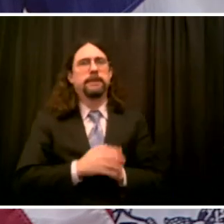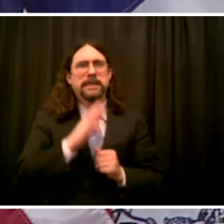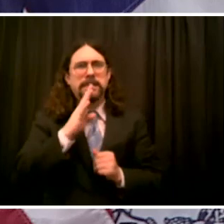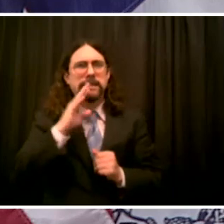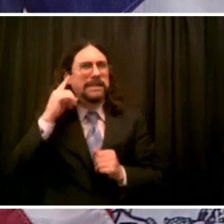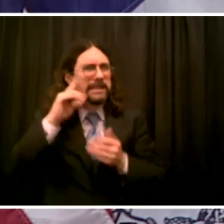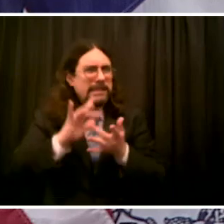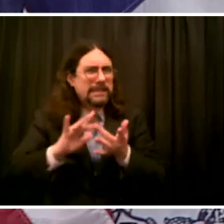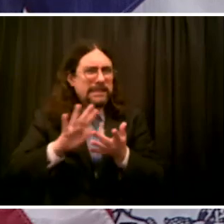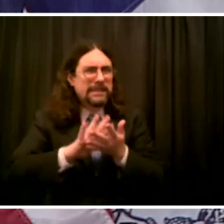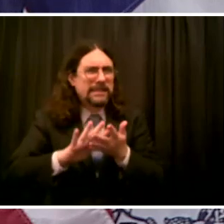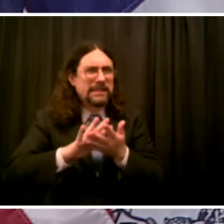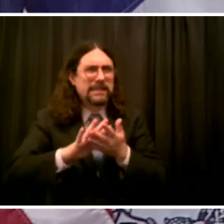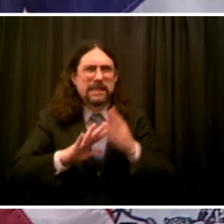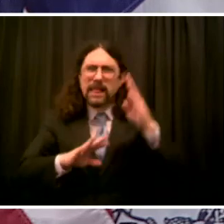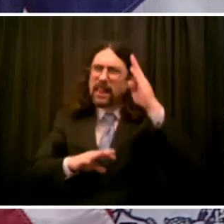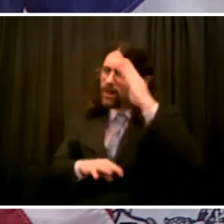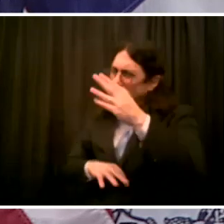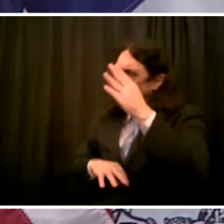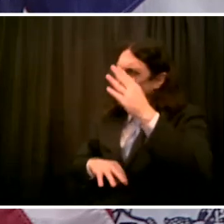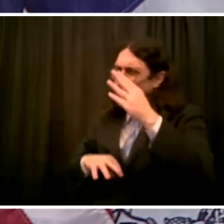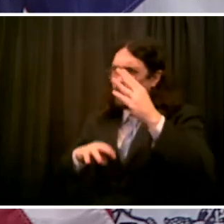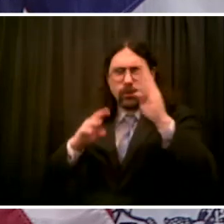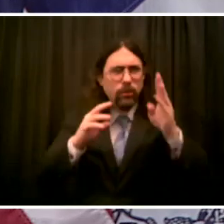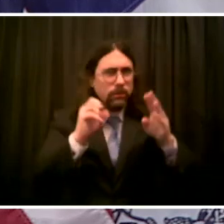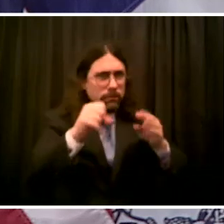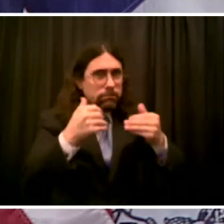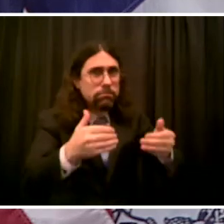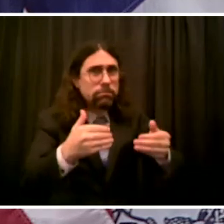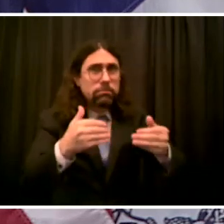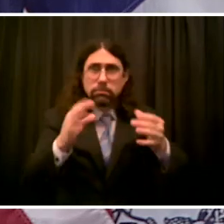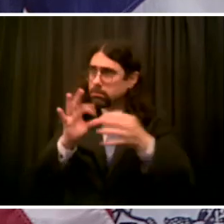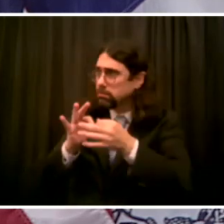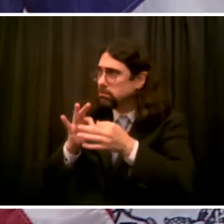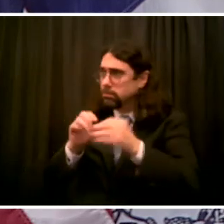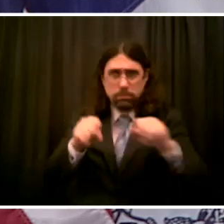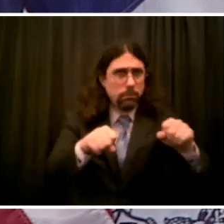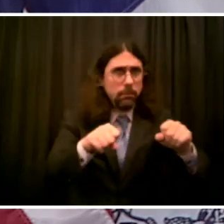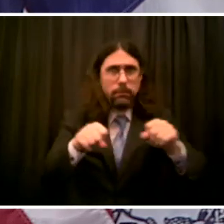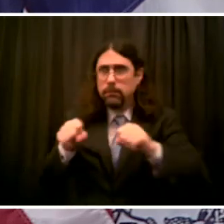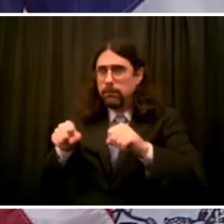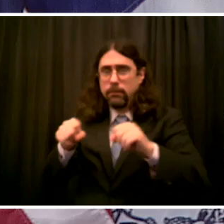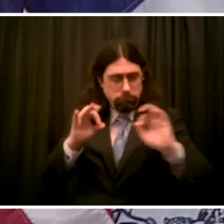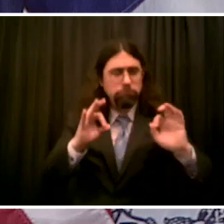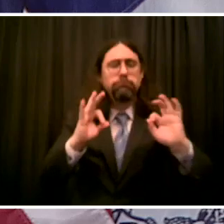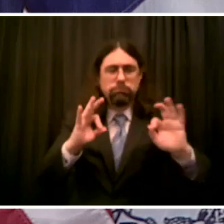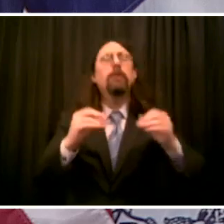I'M HERE, YOU CAN HEAR M LLHEO. YEAH, WE CAN HEAR YOU, KEJA,